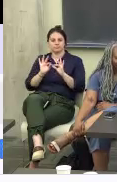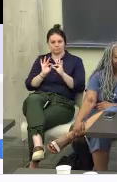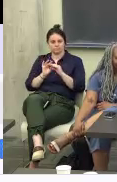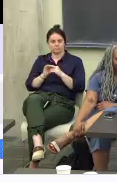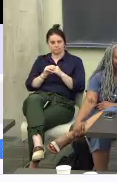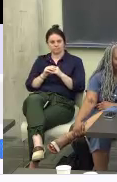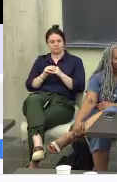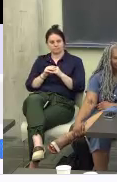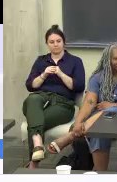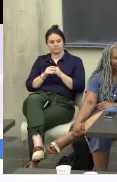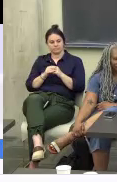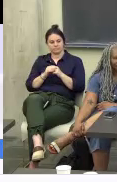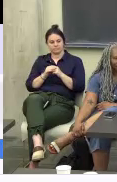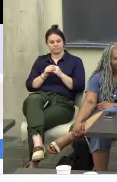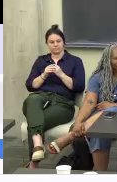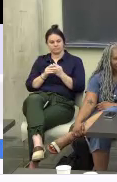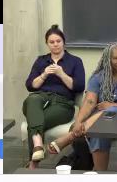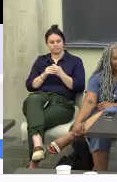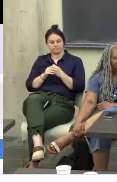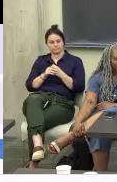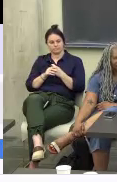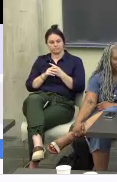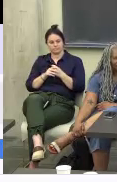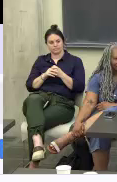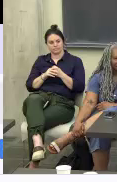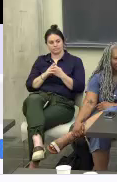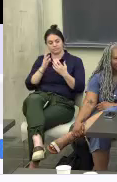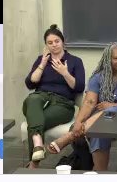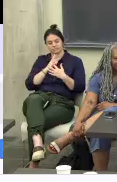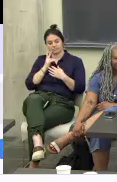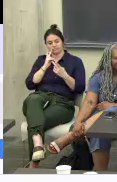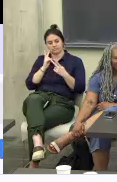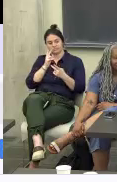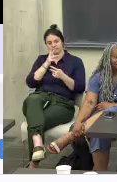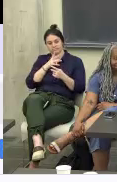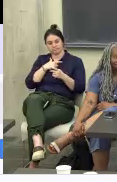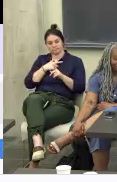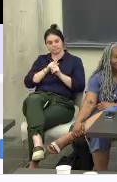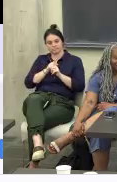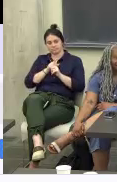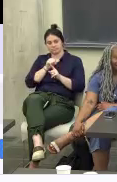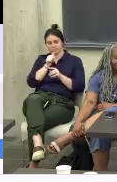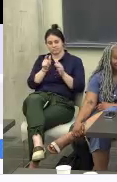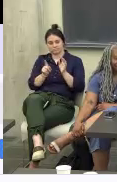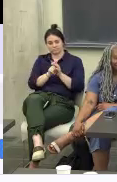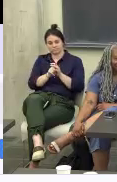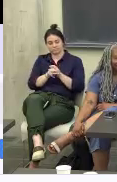And… It's sad to see women I've mentioned not be here.